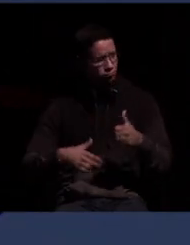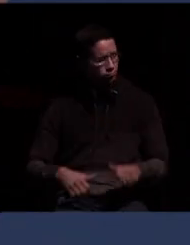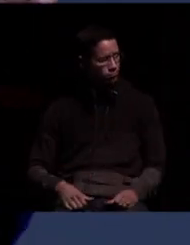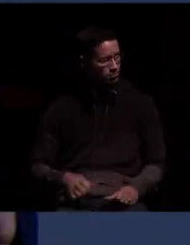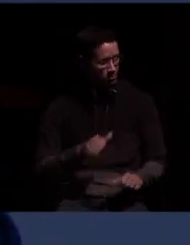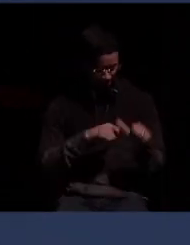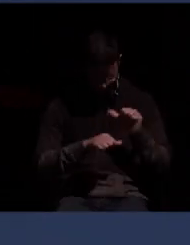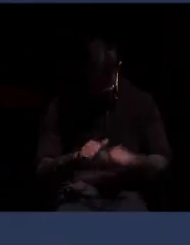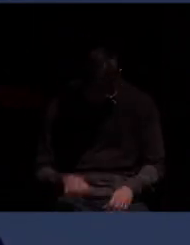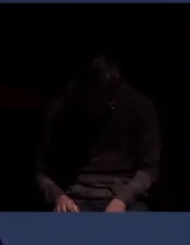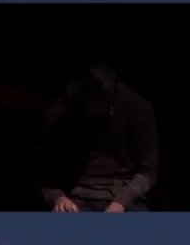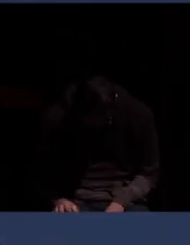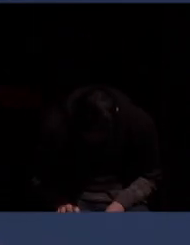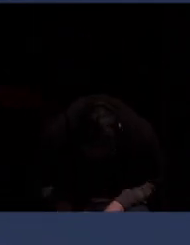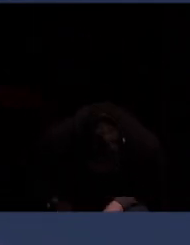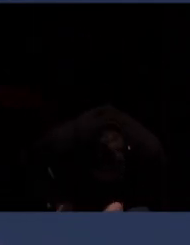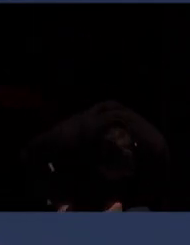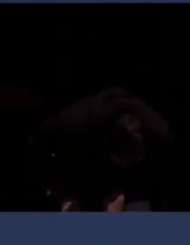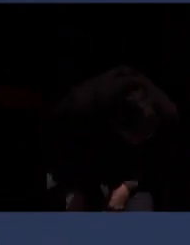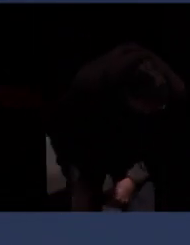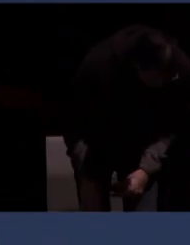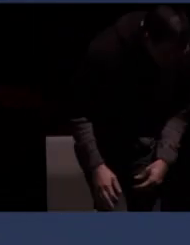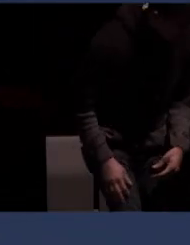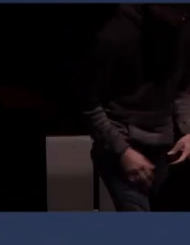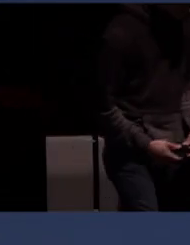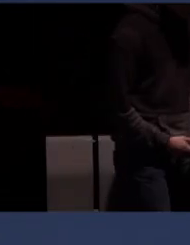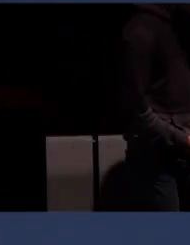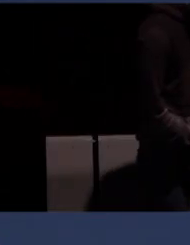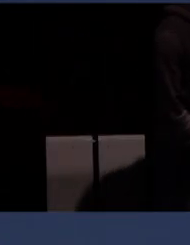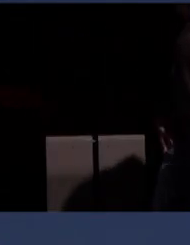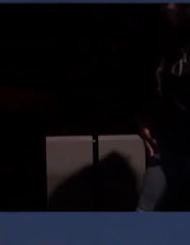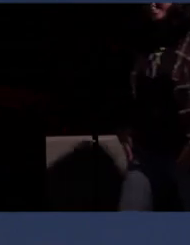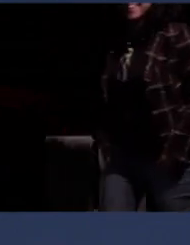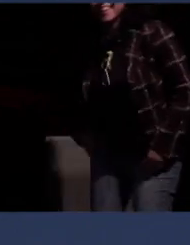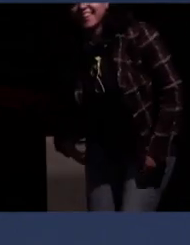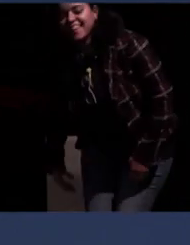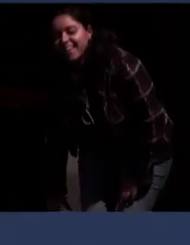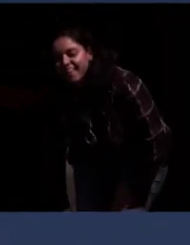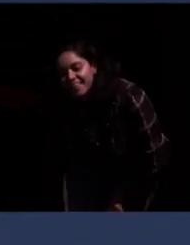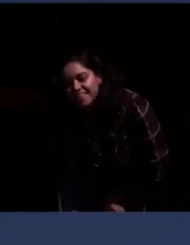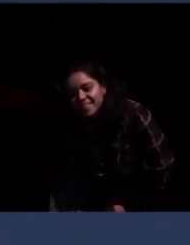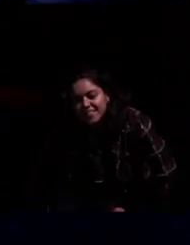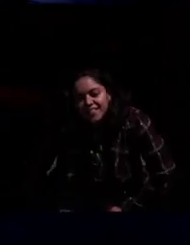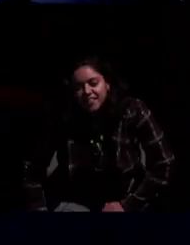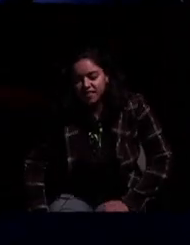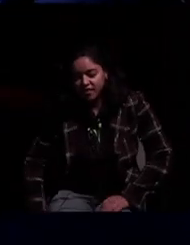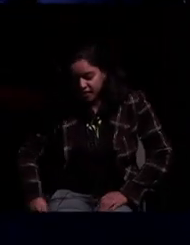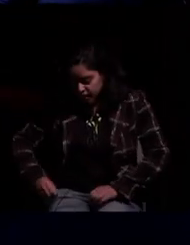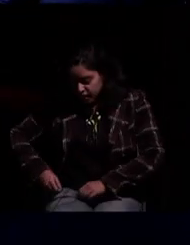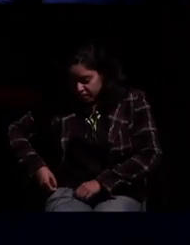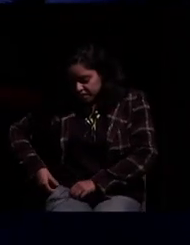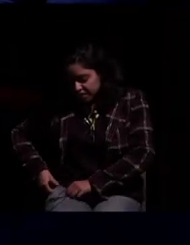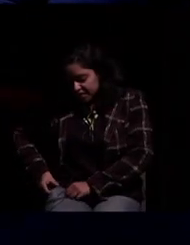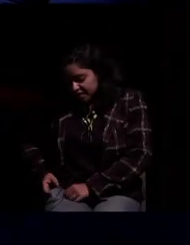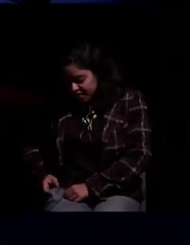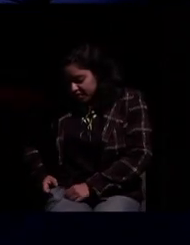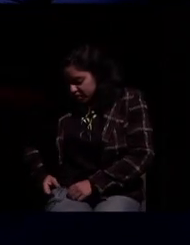and discussed at the Nucleus for Studies and Research in Technology, Culture and Society of UFSCAR, at the Sorocaba campus.